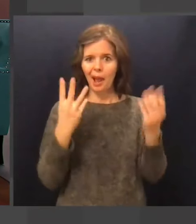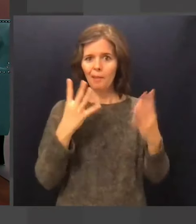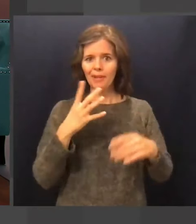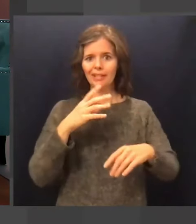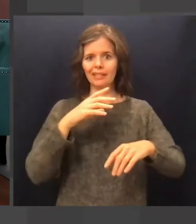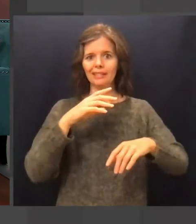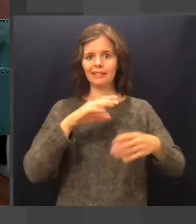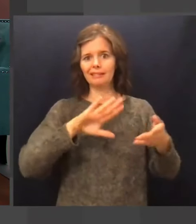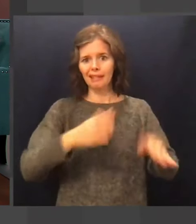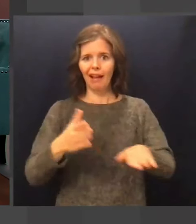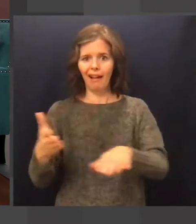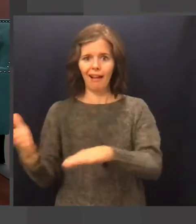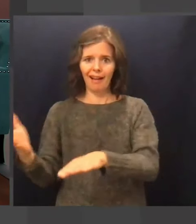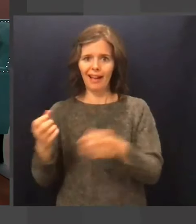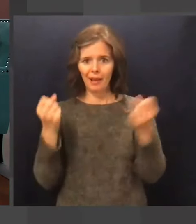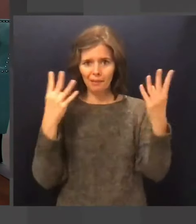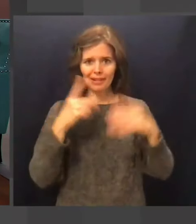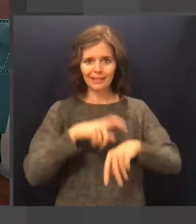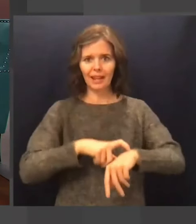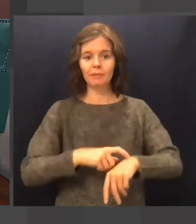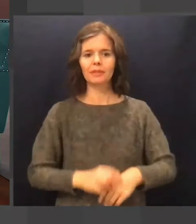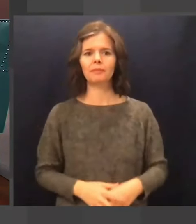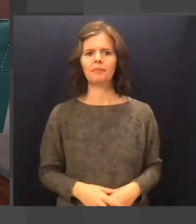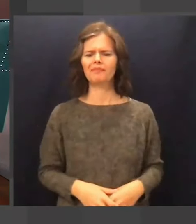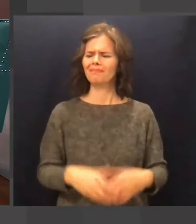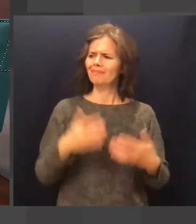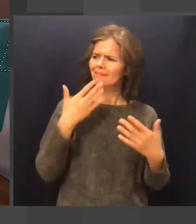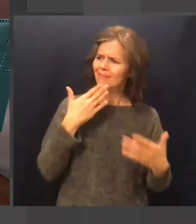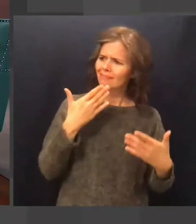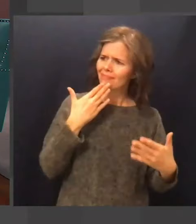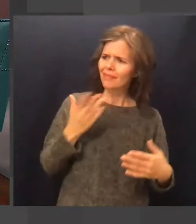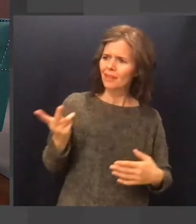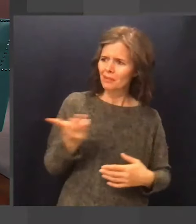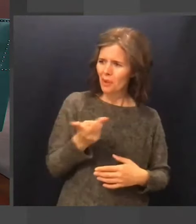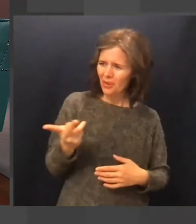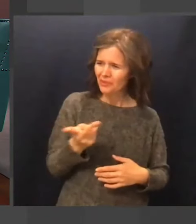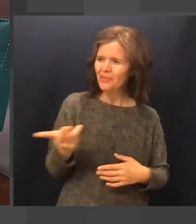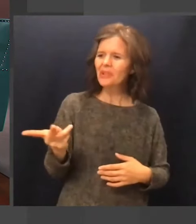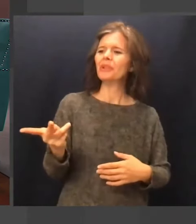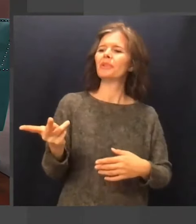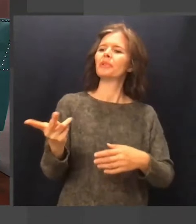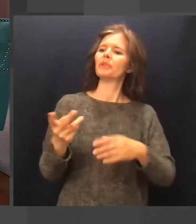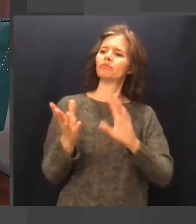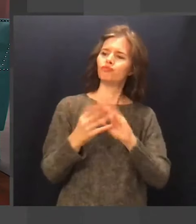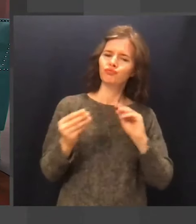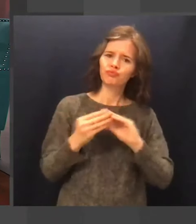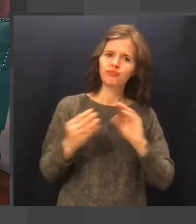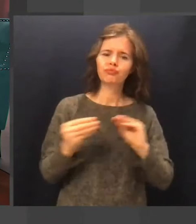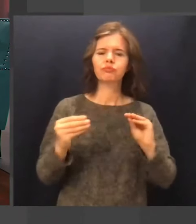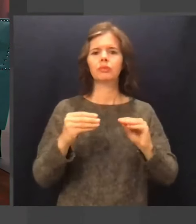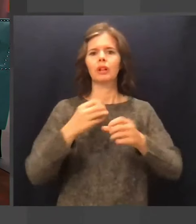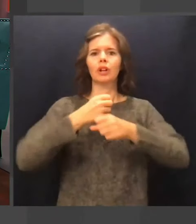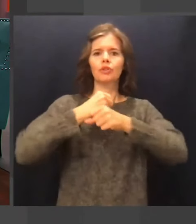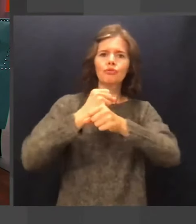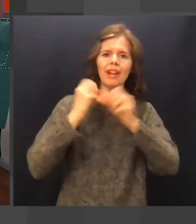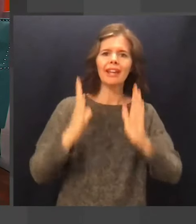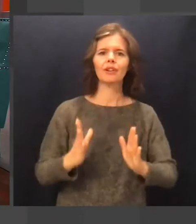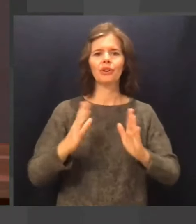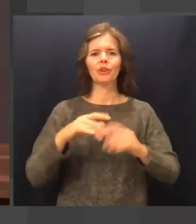WERE TRACKING HOW MANY TIMES. THANK YOU BOTH FO COMING ON TO THE STAGE AND TALKING A